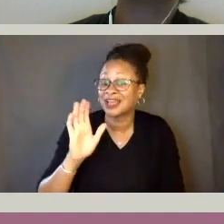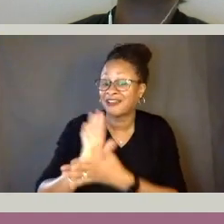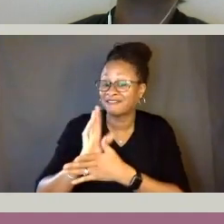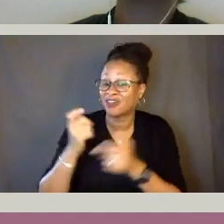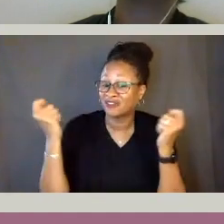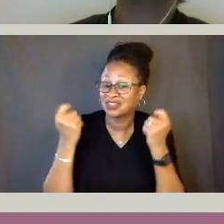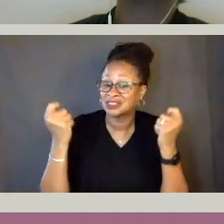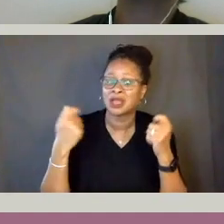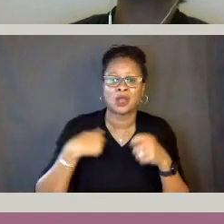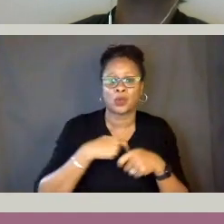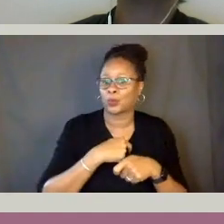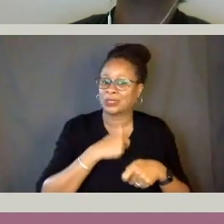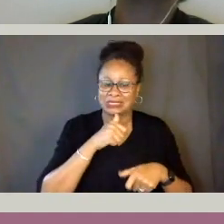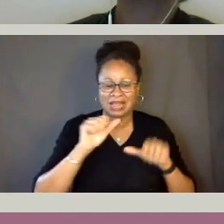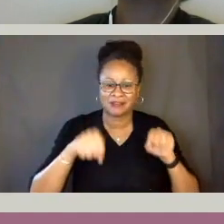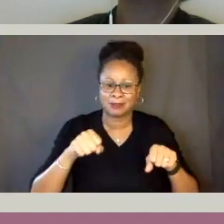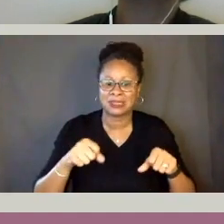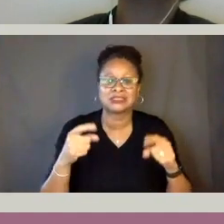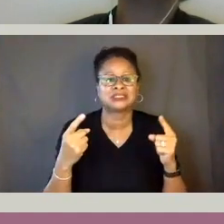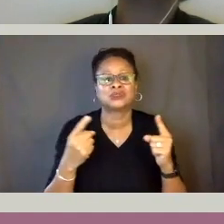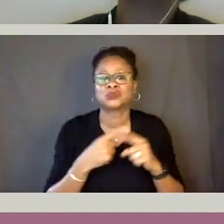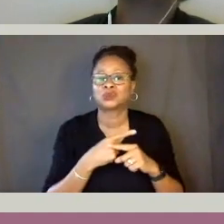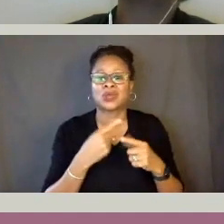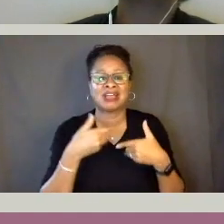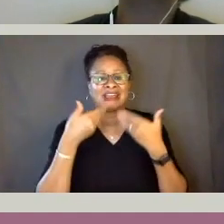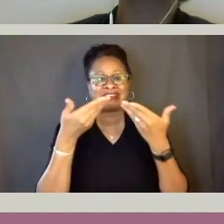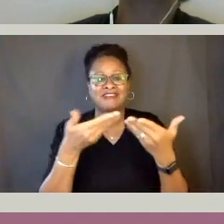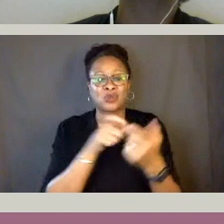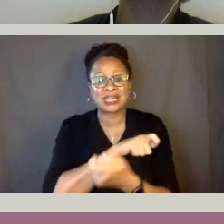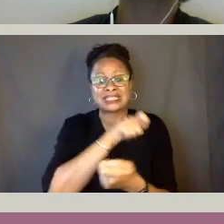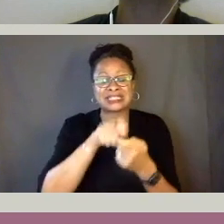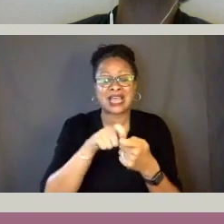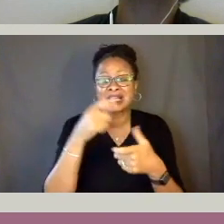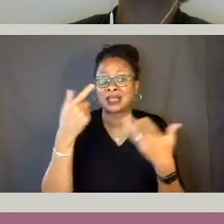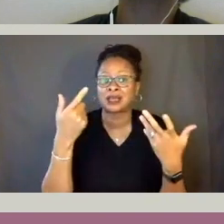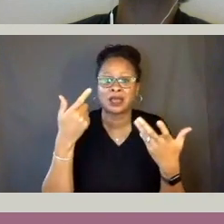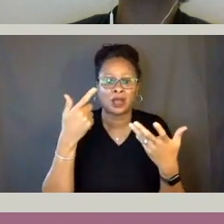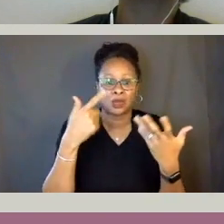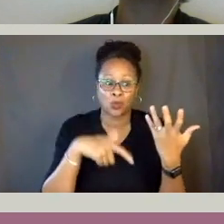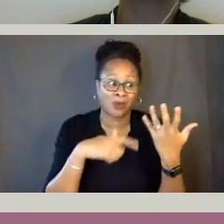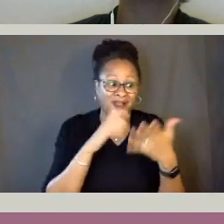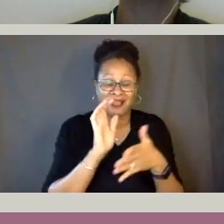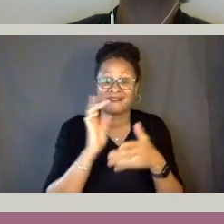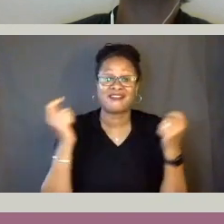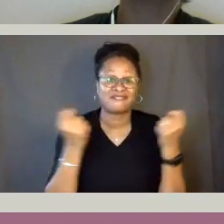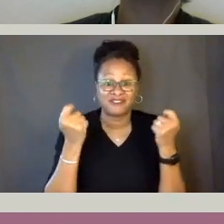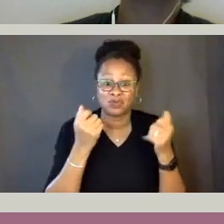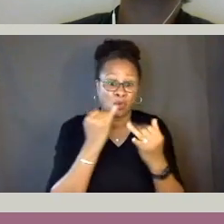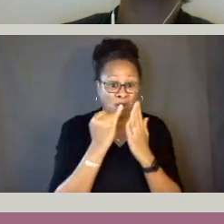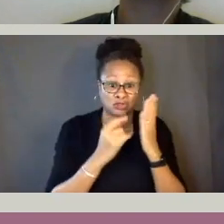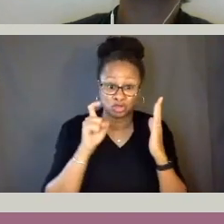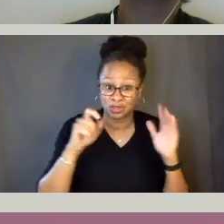that we hadn't been able to give you exactly what every festival artist should have.